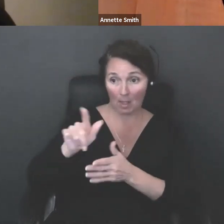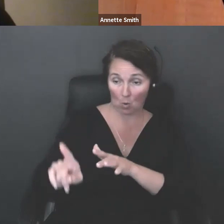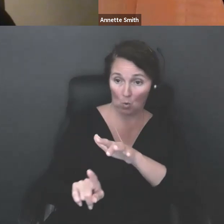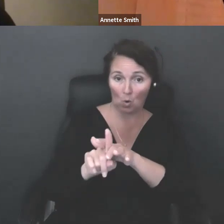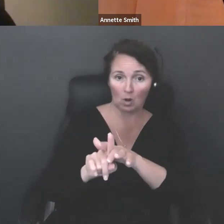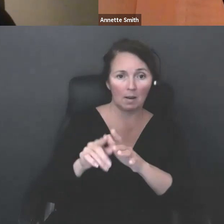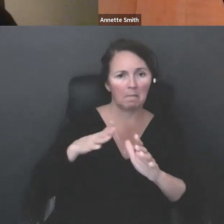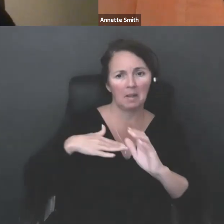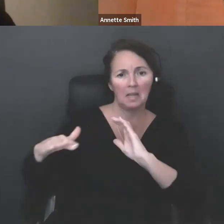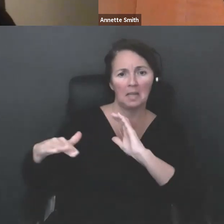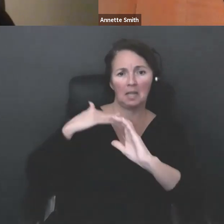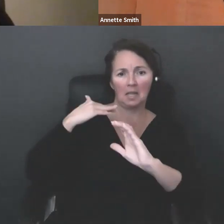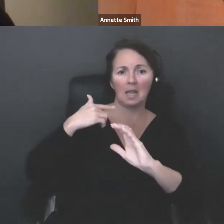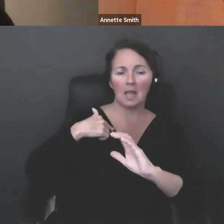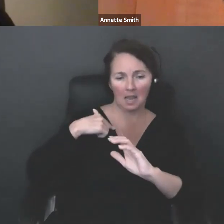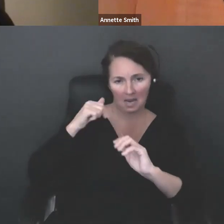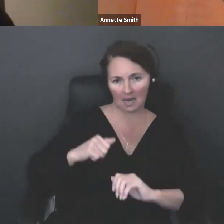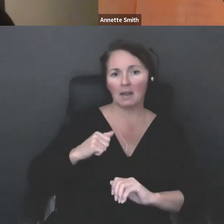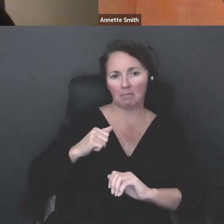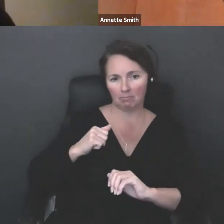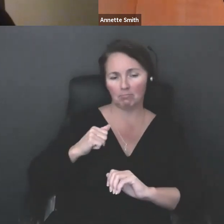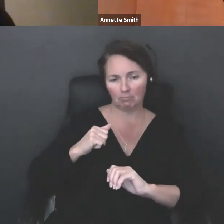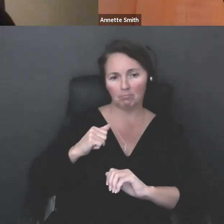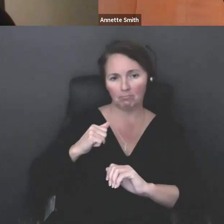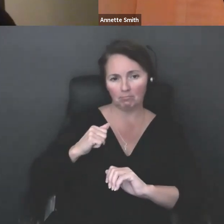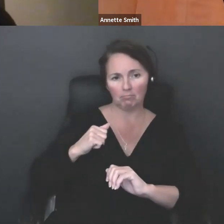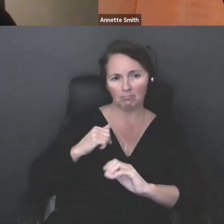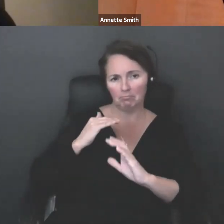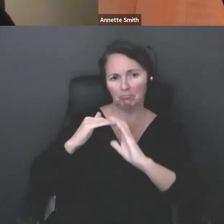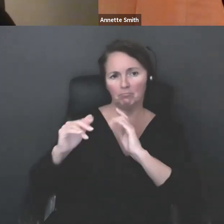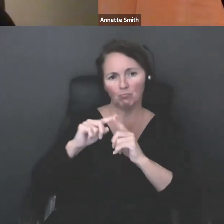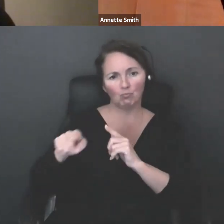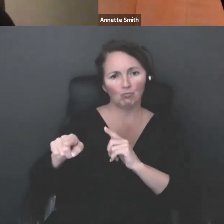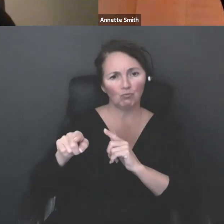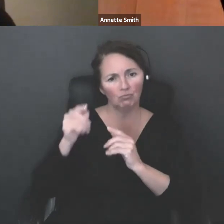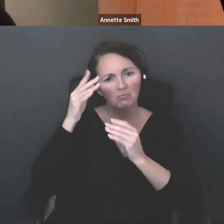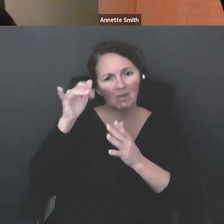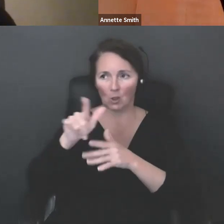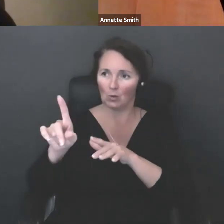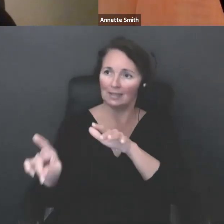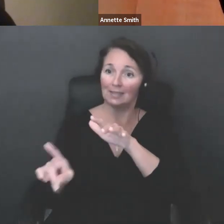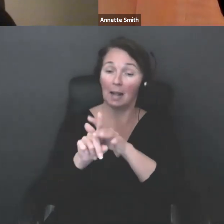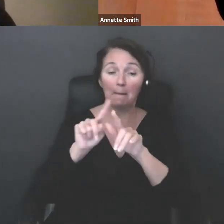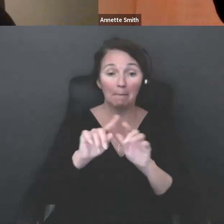We didn't apply for continuing education credit for tonight's presentation, if you need verification that you attended, send